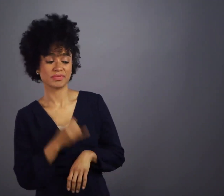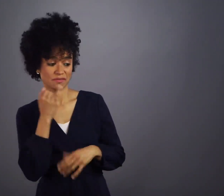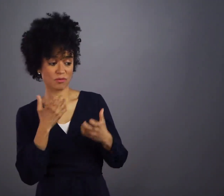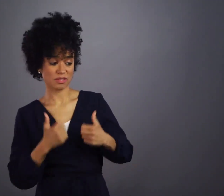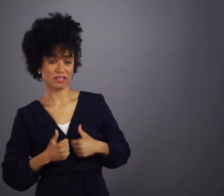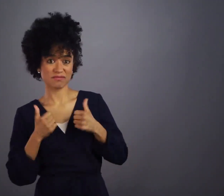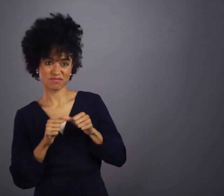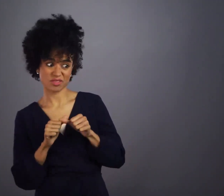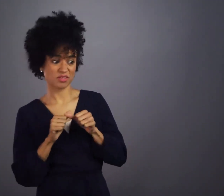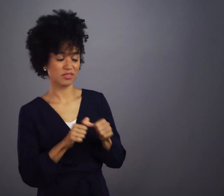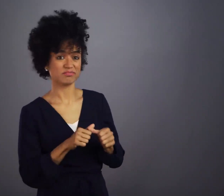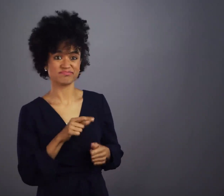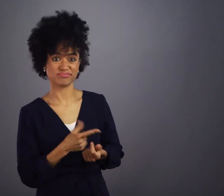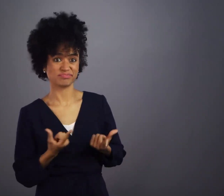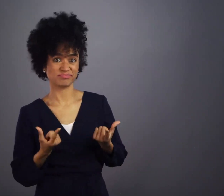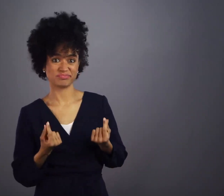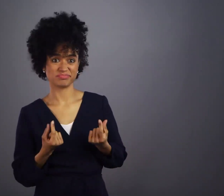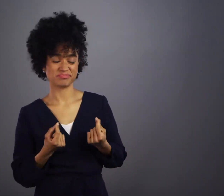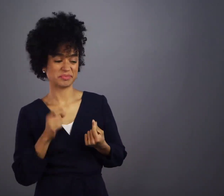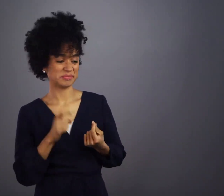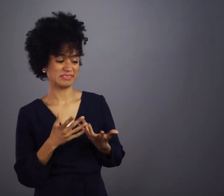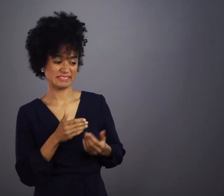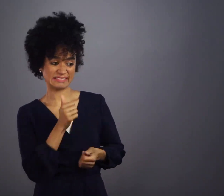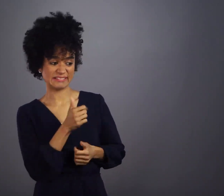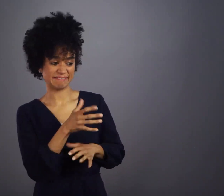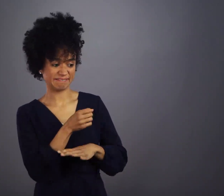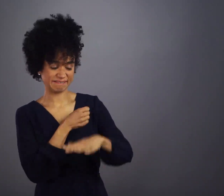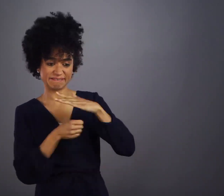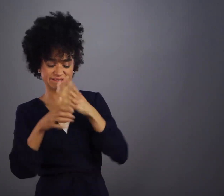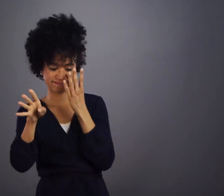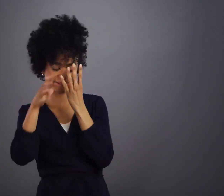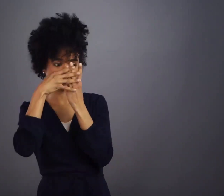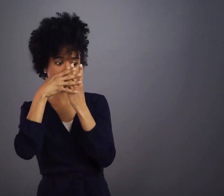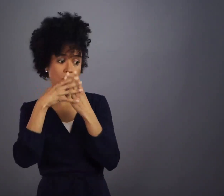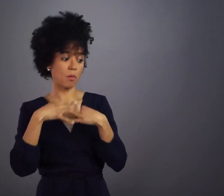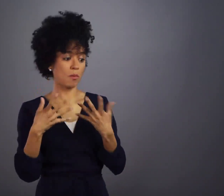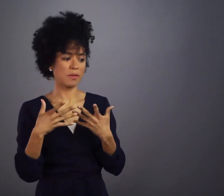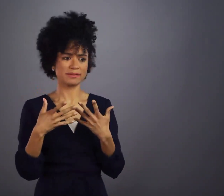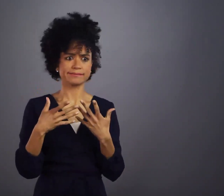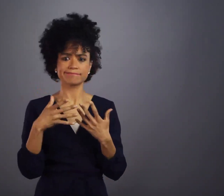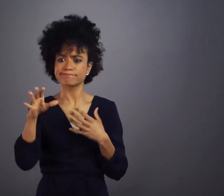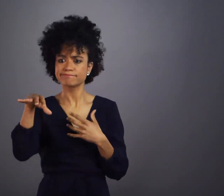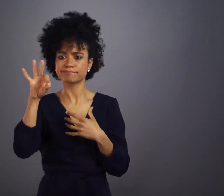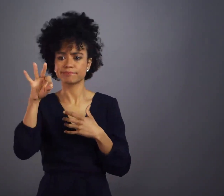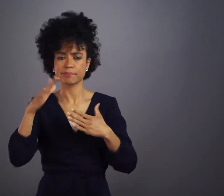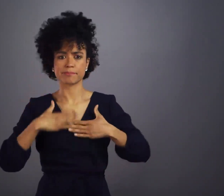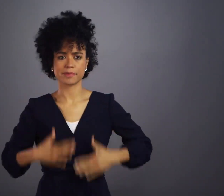and he would have to place himself under lock and key or hire a bodyguard if he expected to live long.